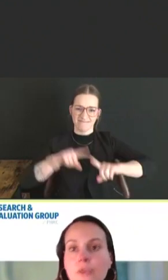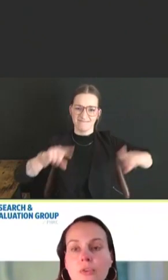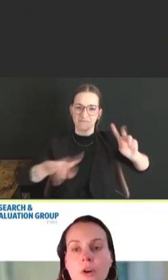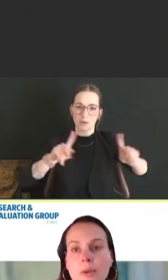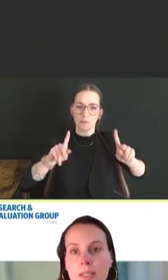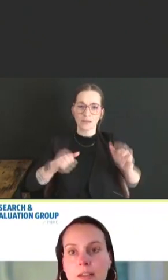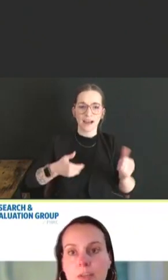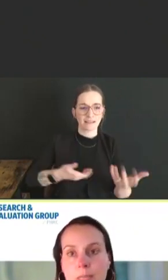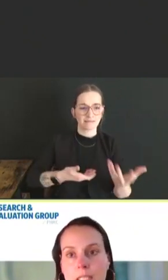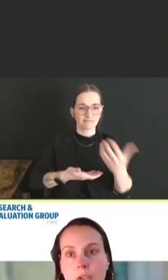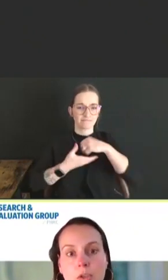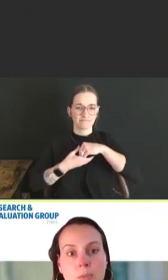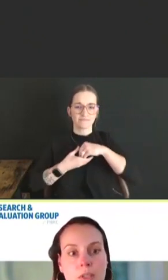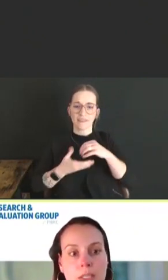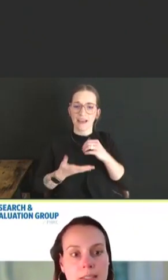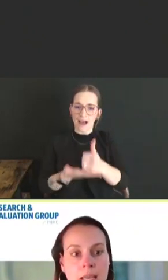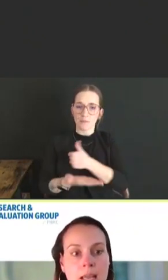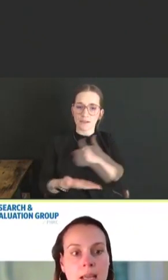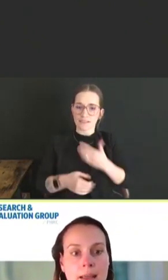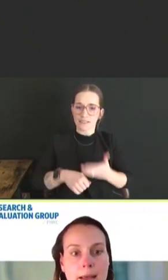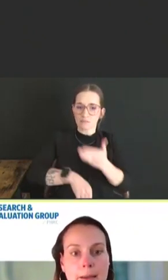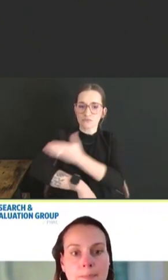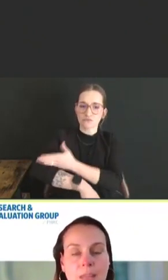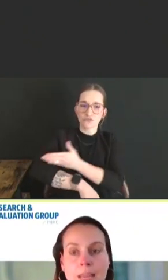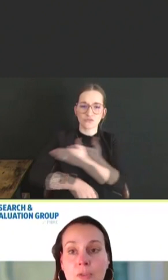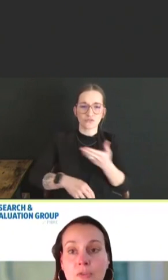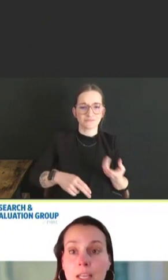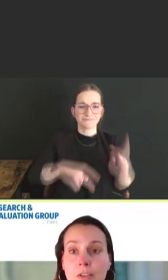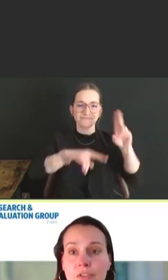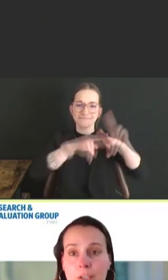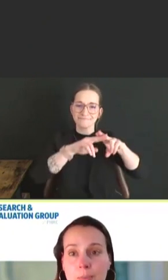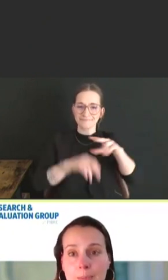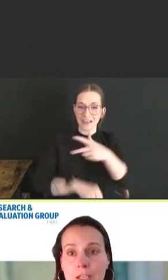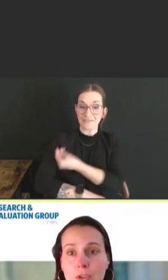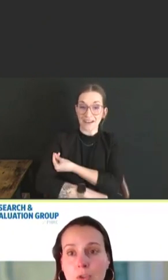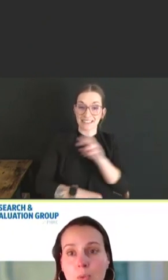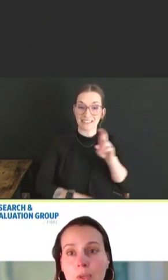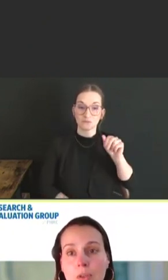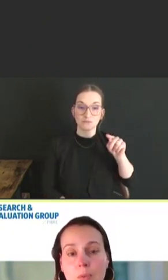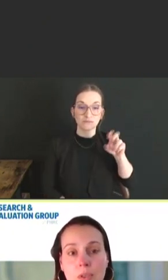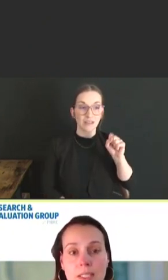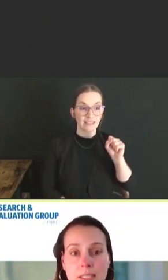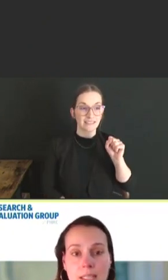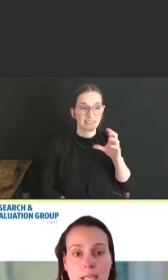overall within the LGBTQ communities, and then regular feedback, making sure we're listening